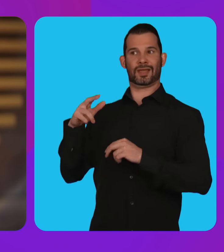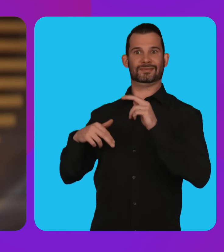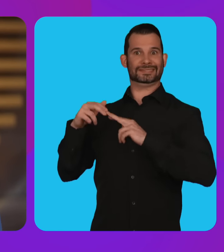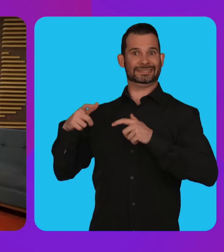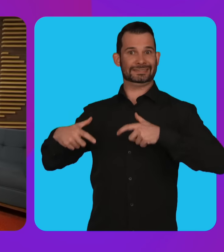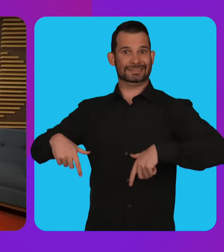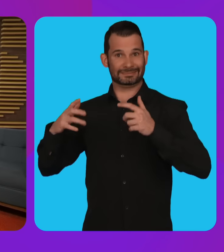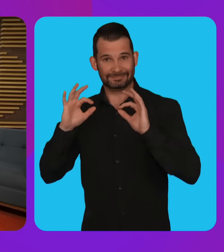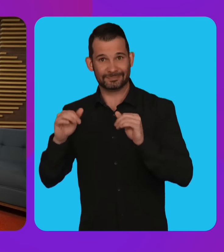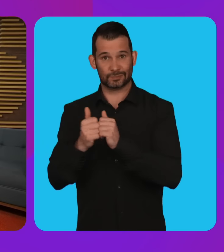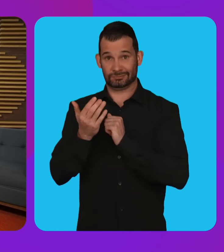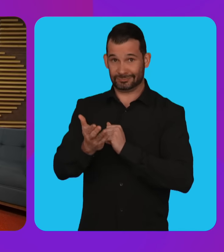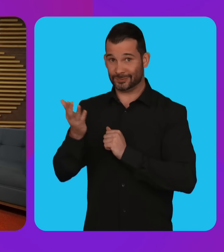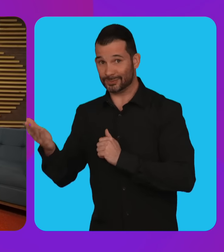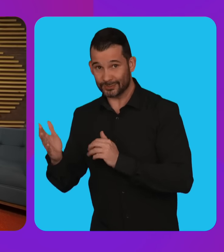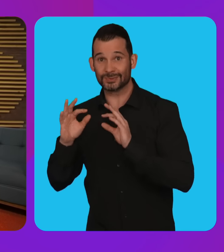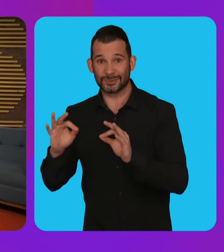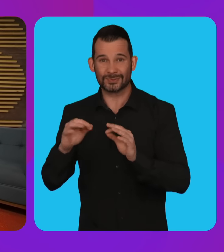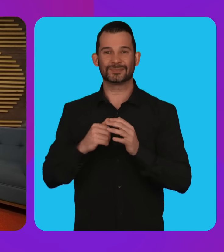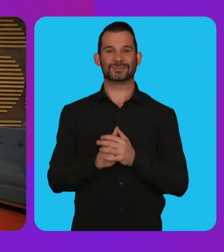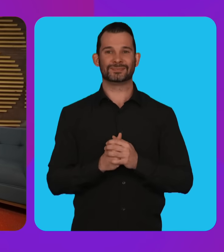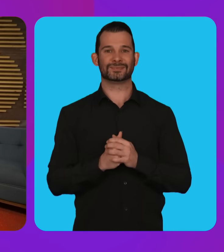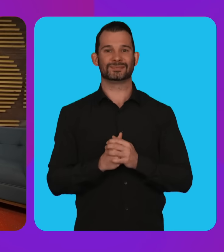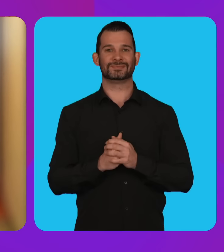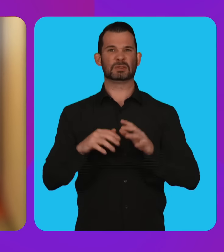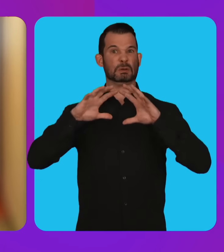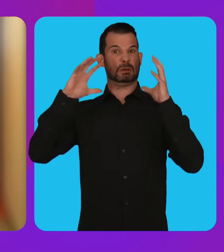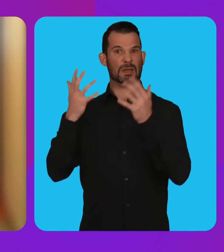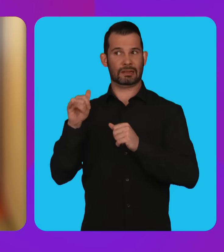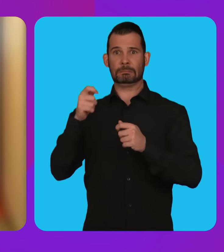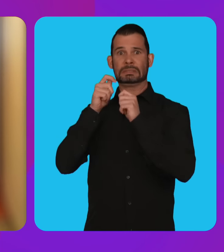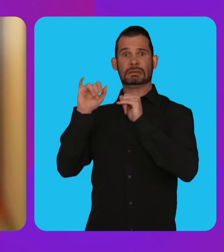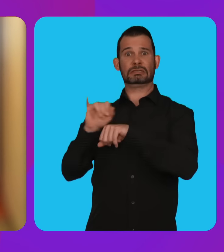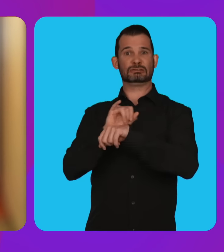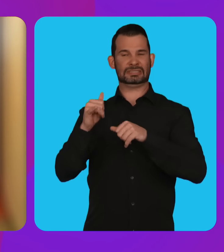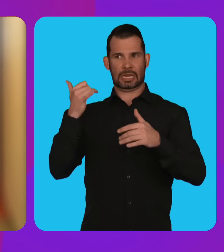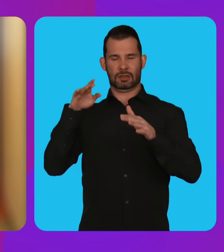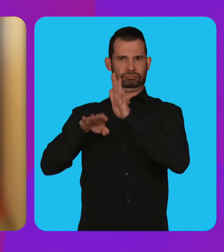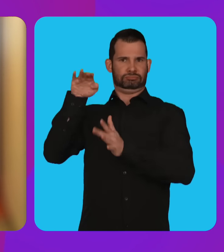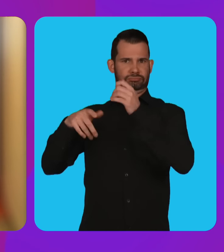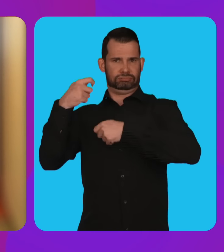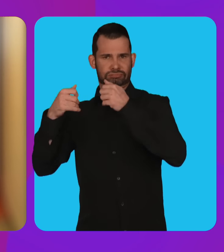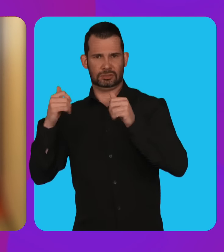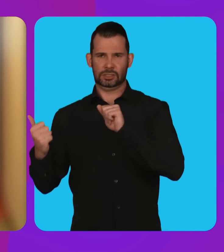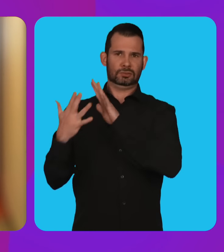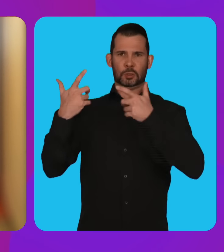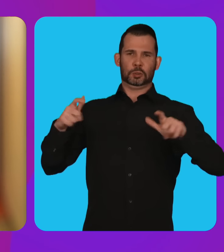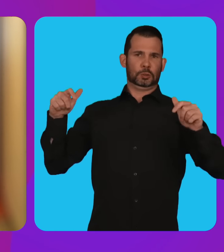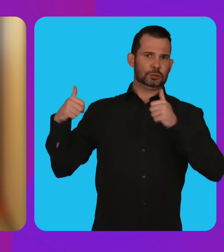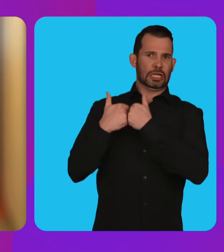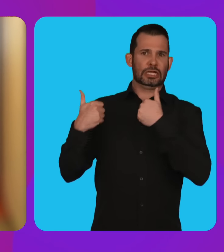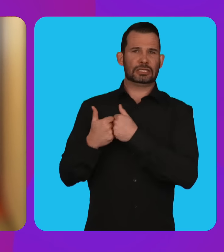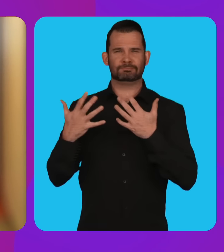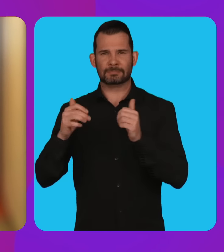Worldwide, the media industry is in flux and facing unprecedented challenges. How is CBC/Radio-Canada adapting